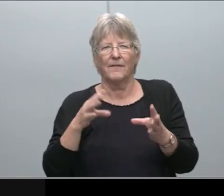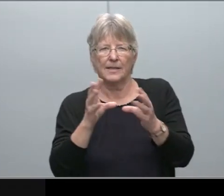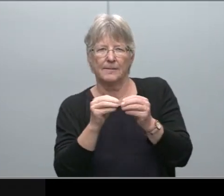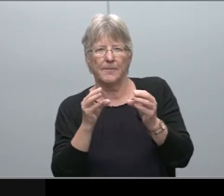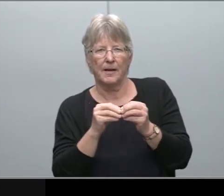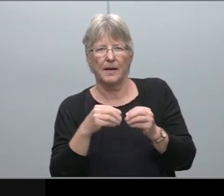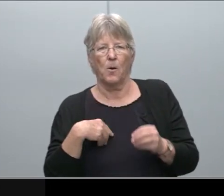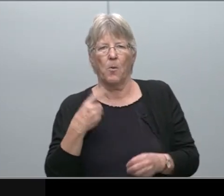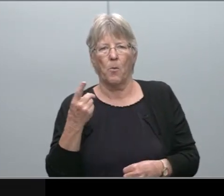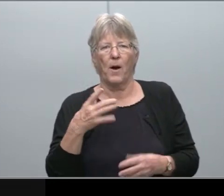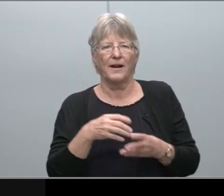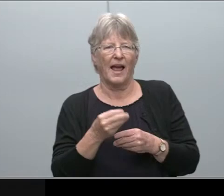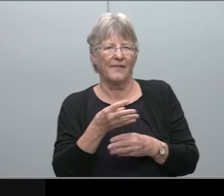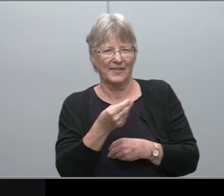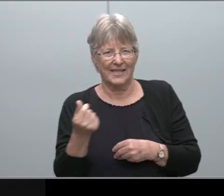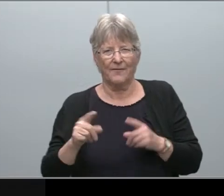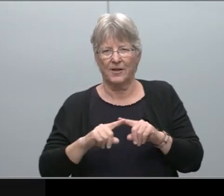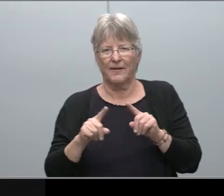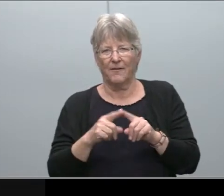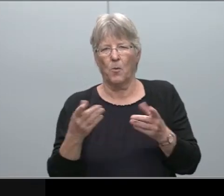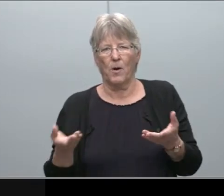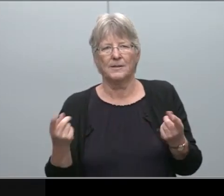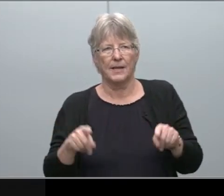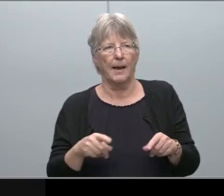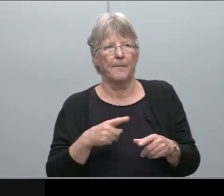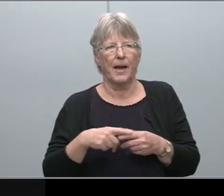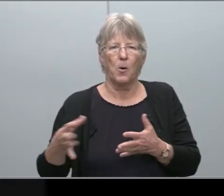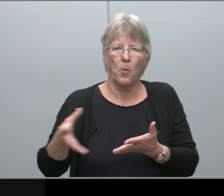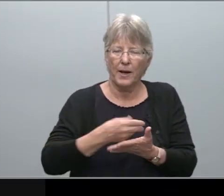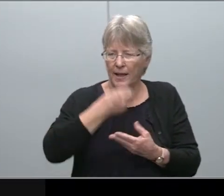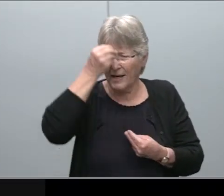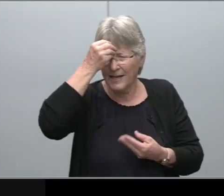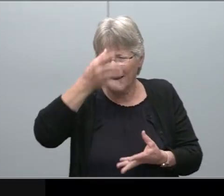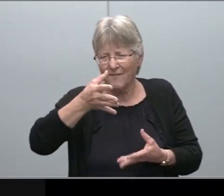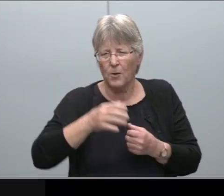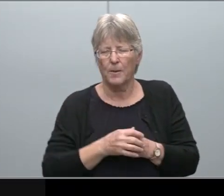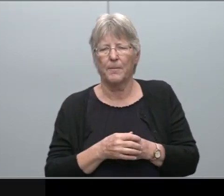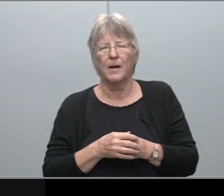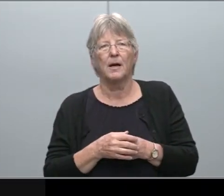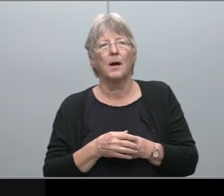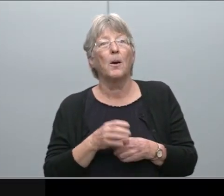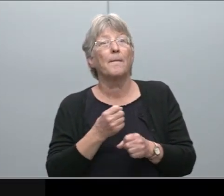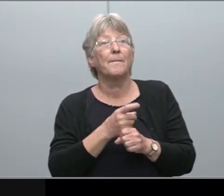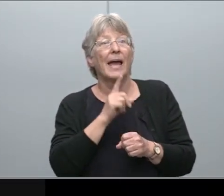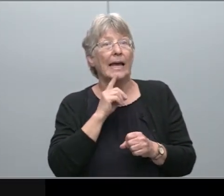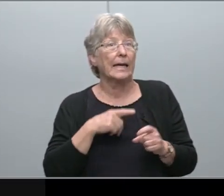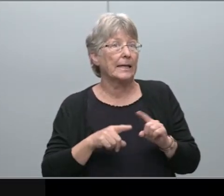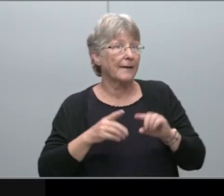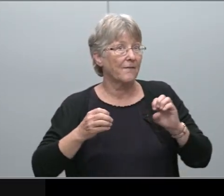So we're going to ask that you use the chat feature to engage with each other here on the Zoom so that you can give and get